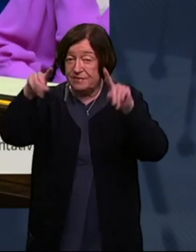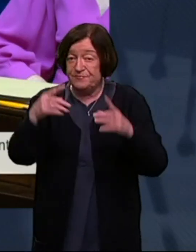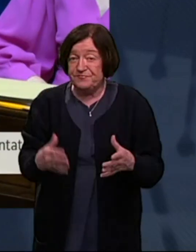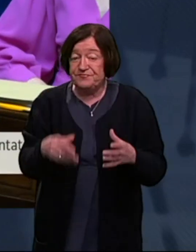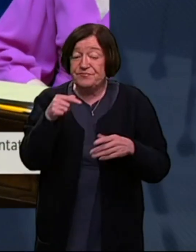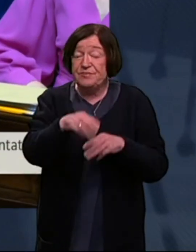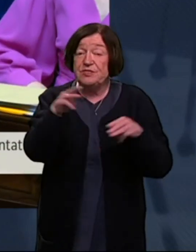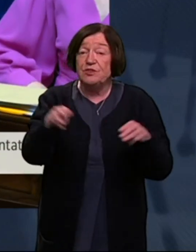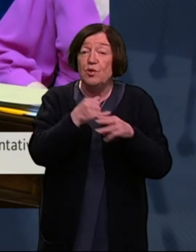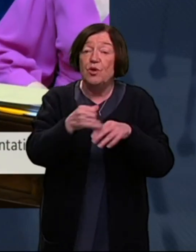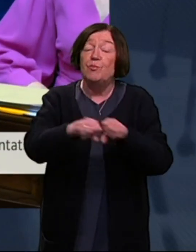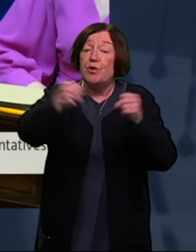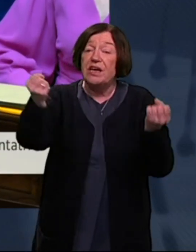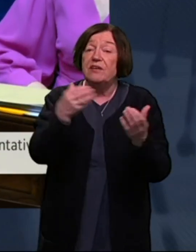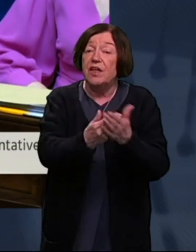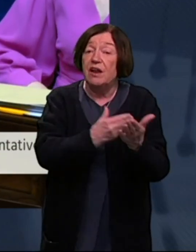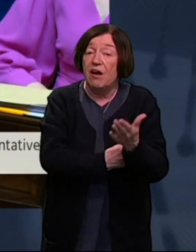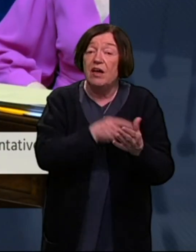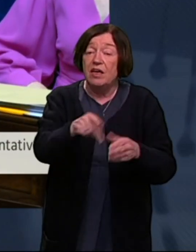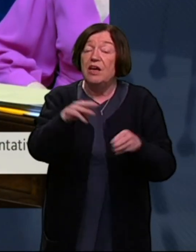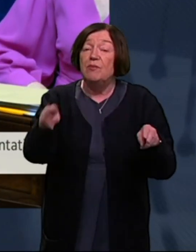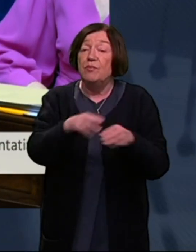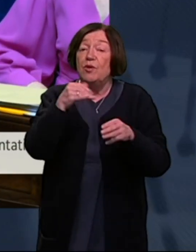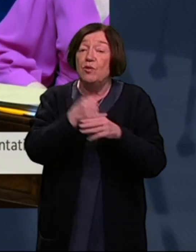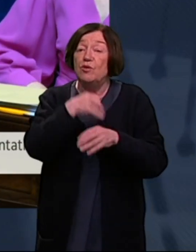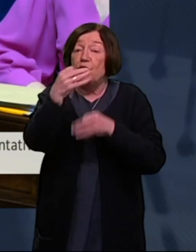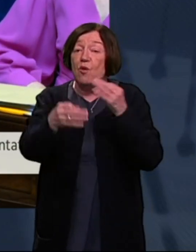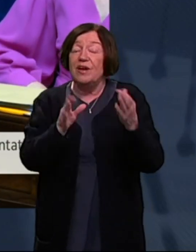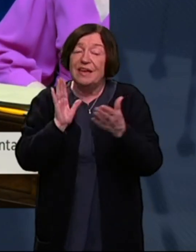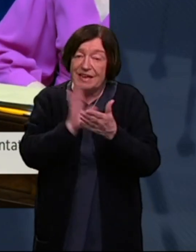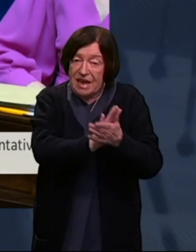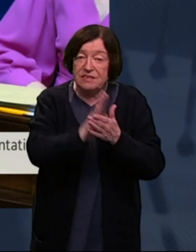These are people who are breaking the law and going against Government policy.